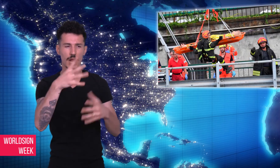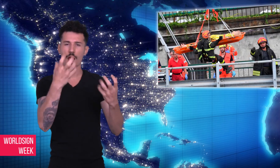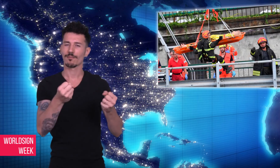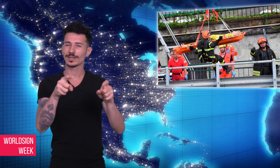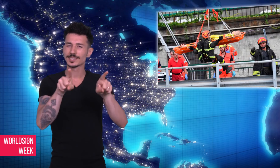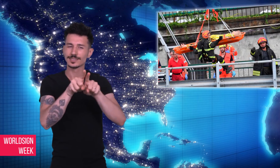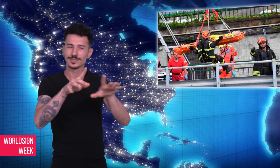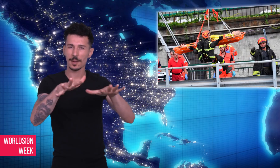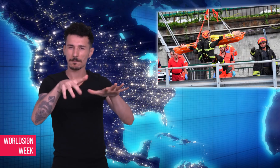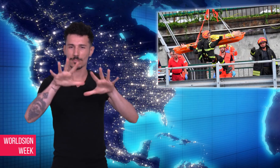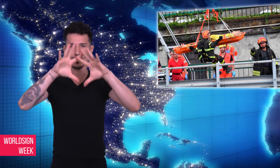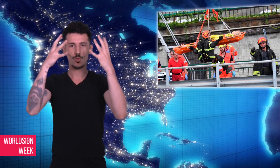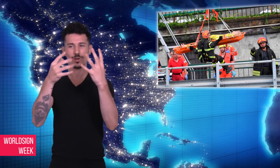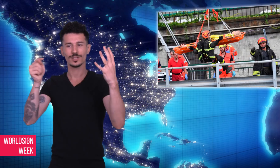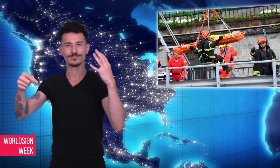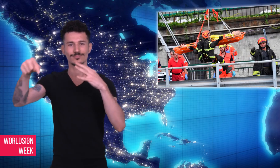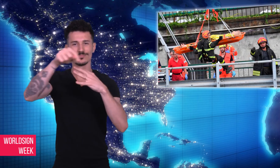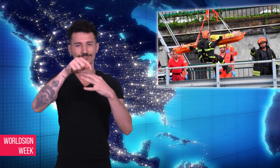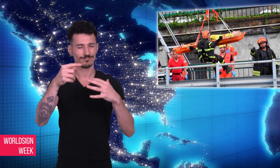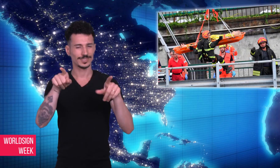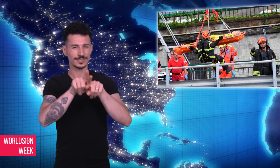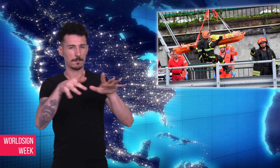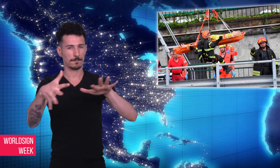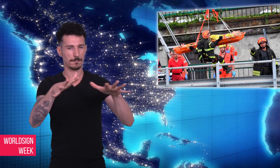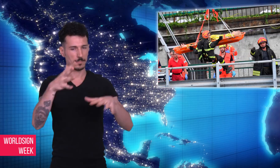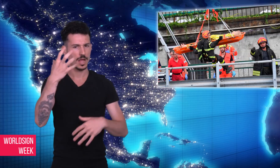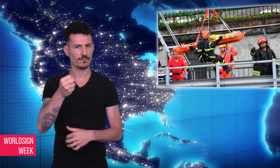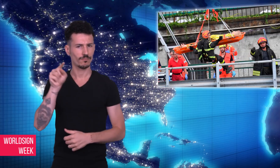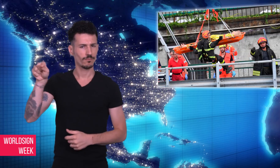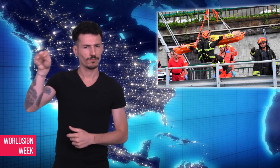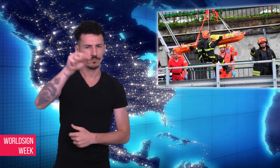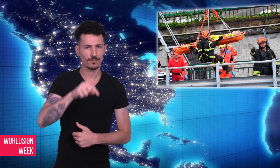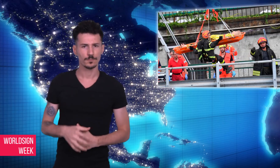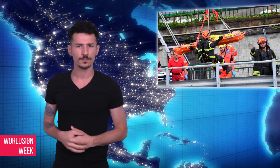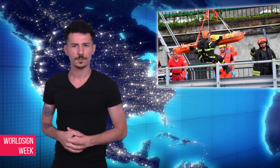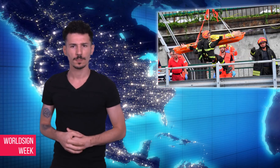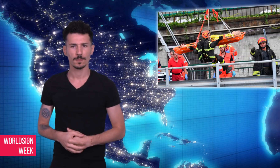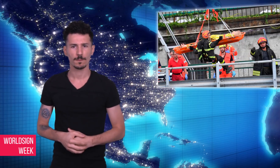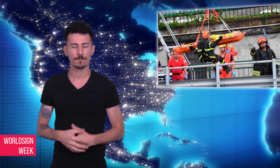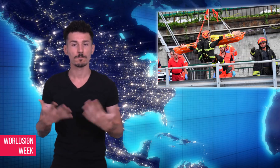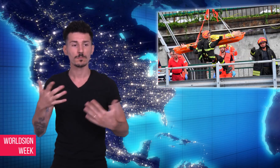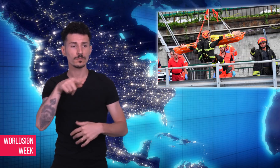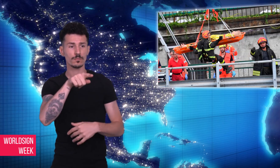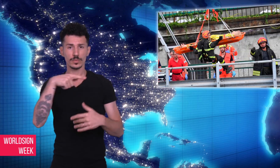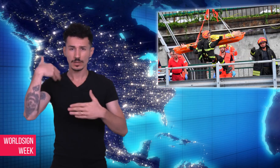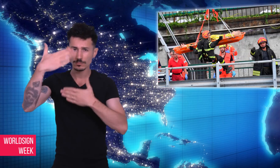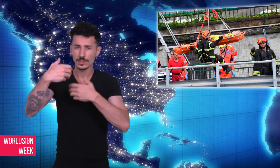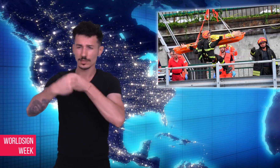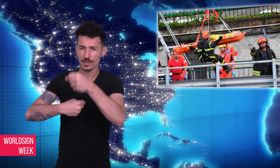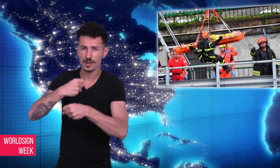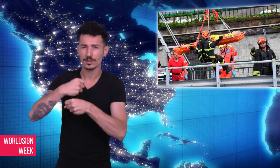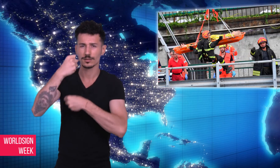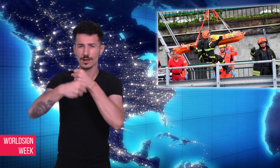several similar structures have also been built around the world. In